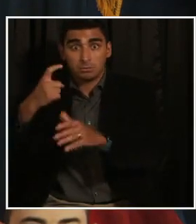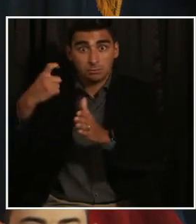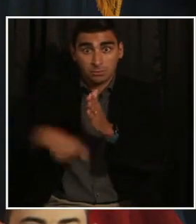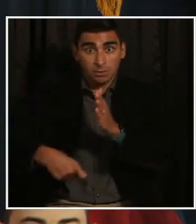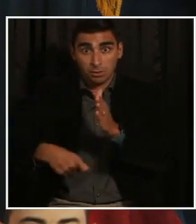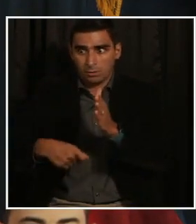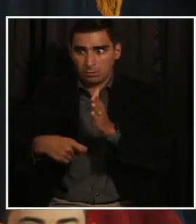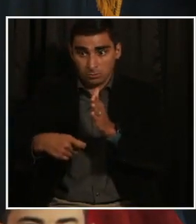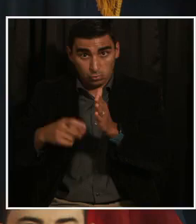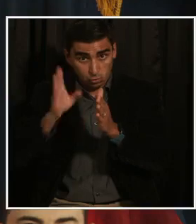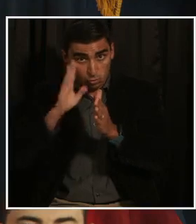is